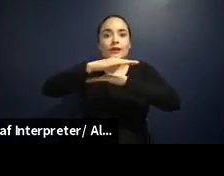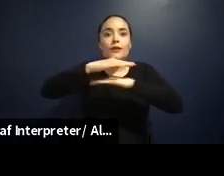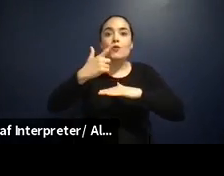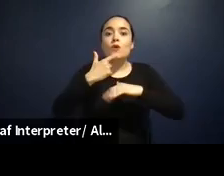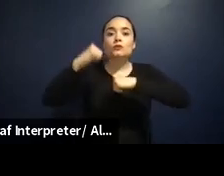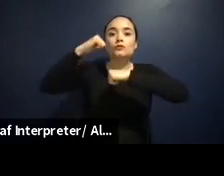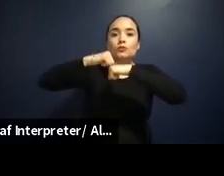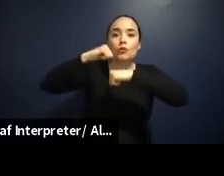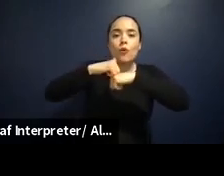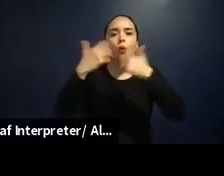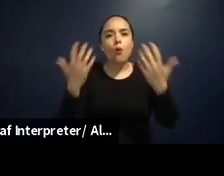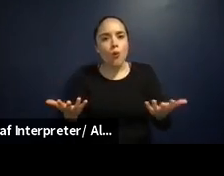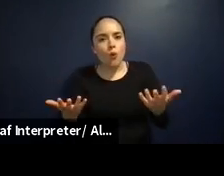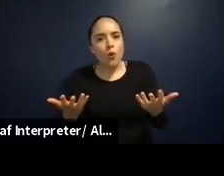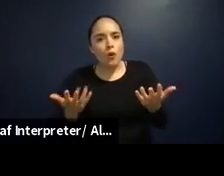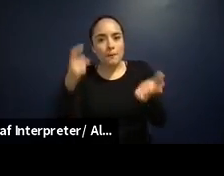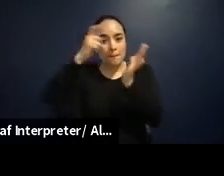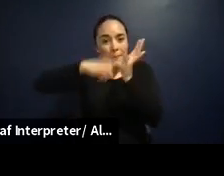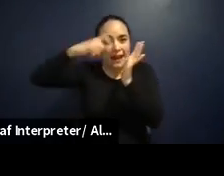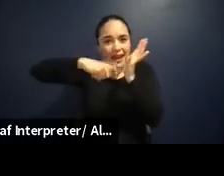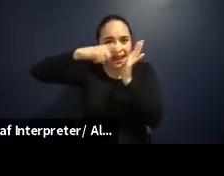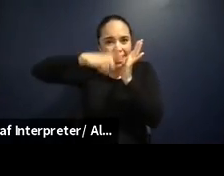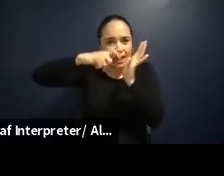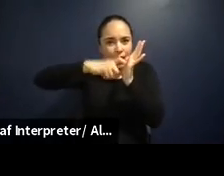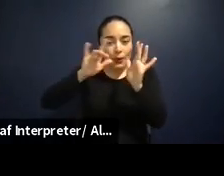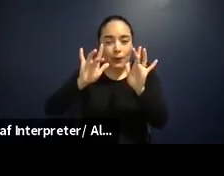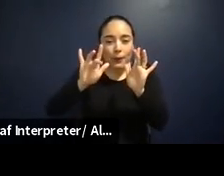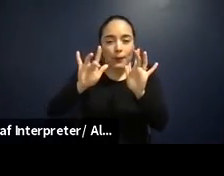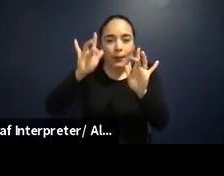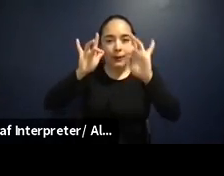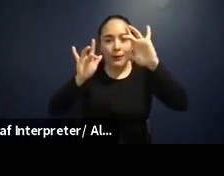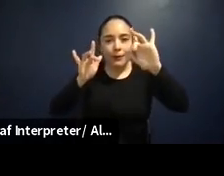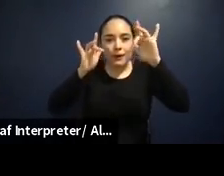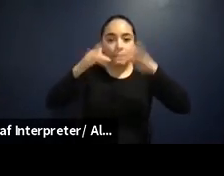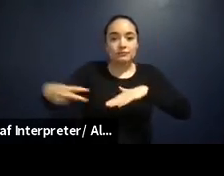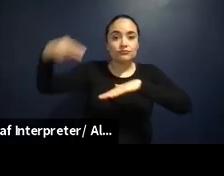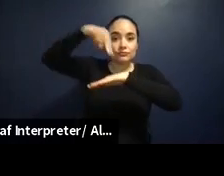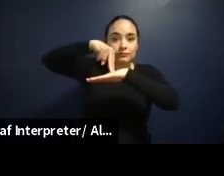it actually glows a little bit if I'm standing on it, because you can see the little like particle